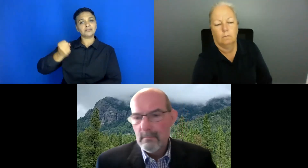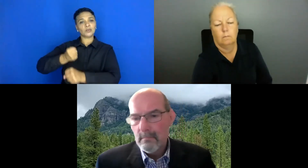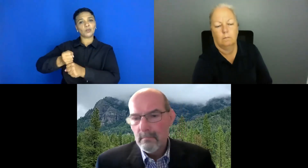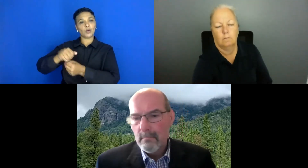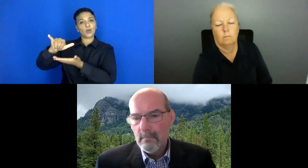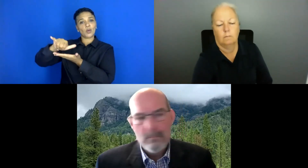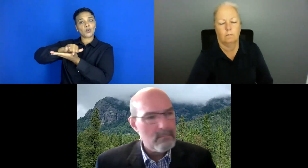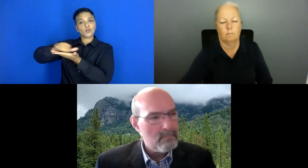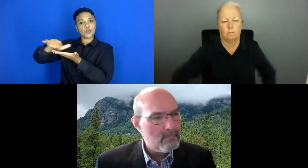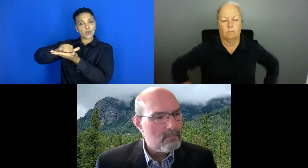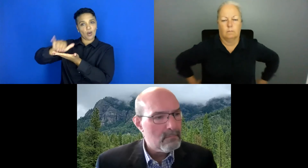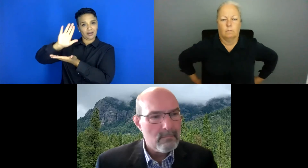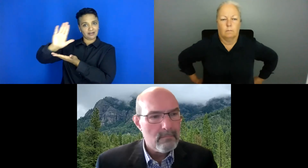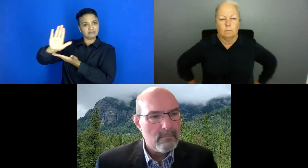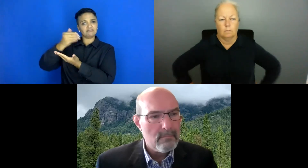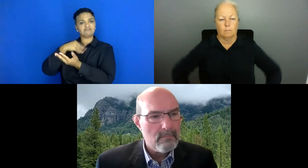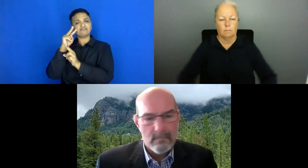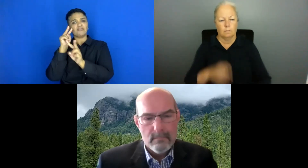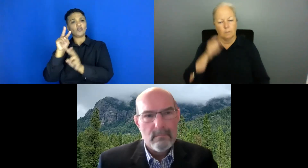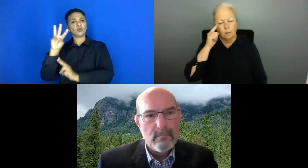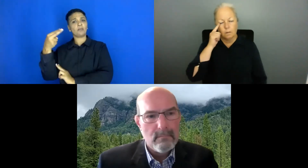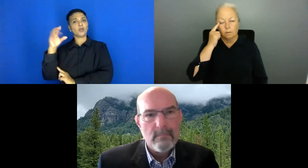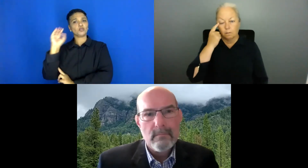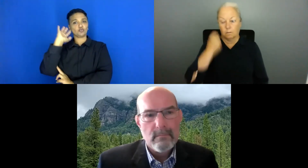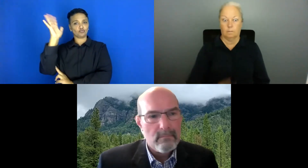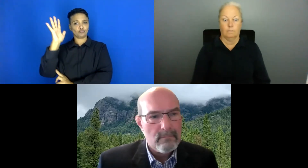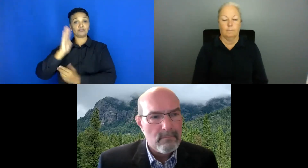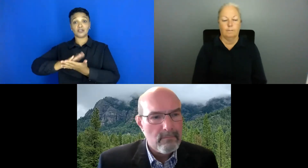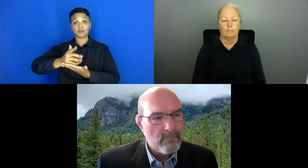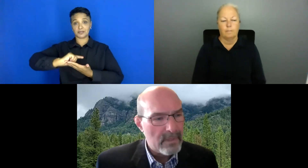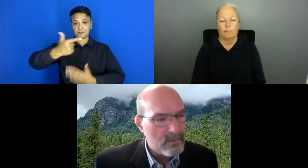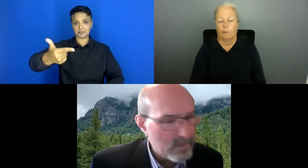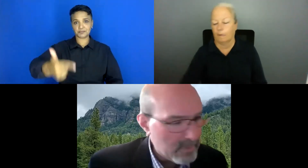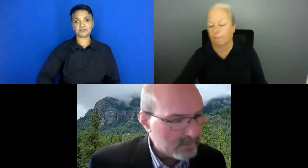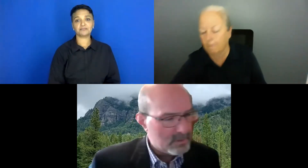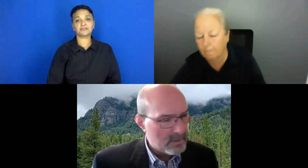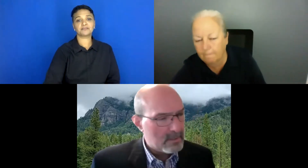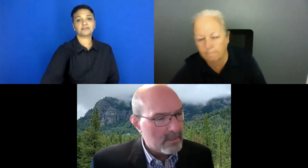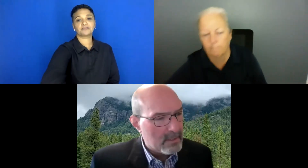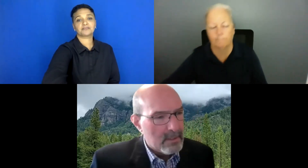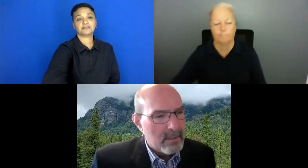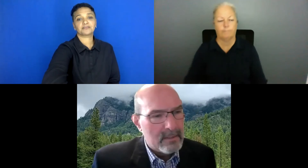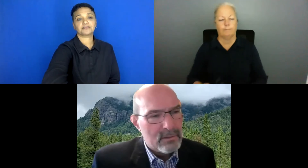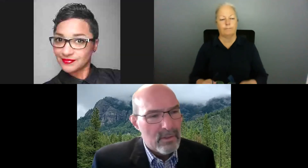uh to share his views on this uh you have the floor thank you very much kartik as you have